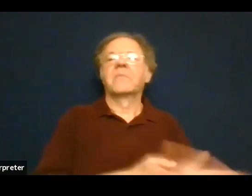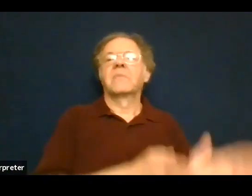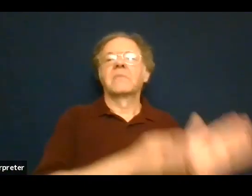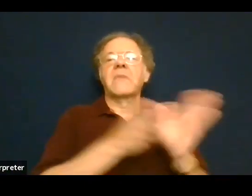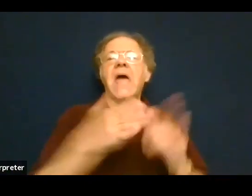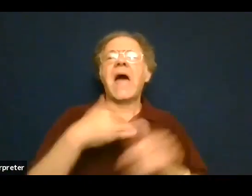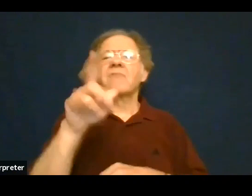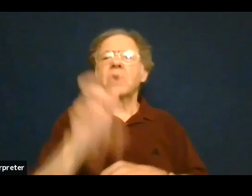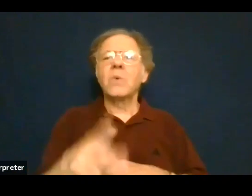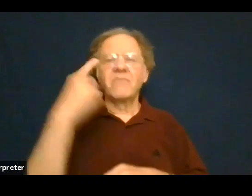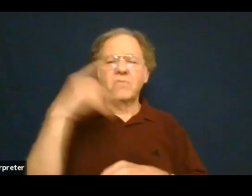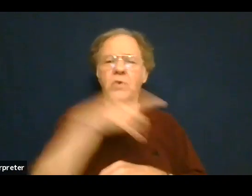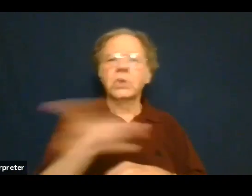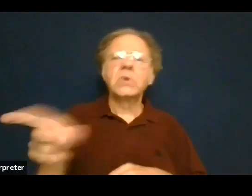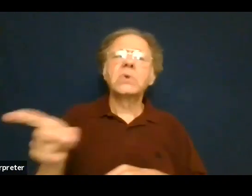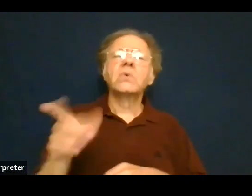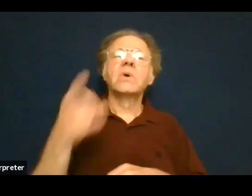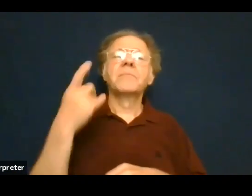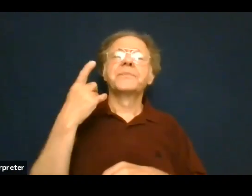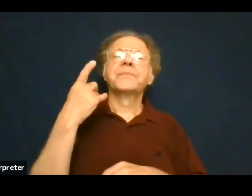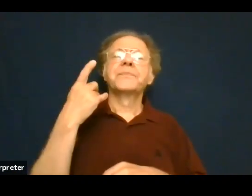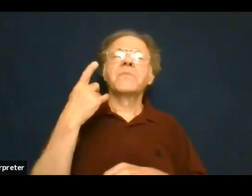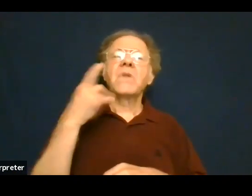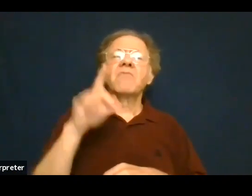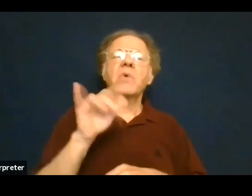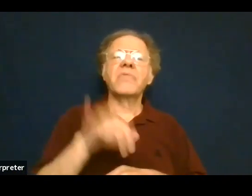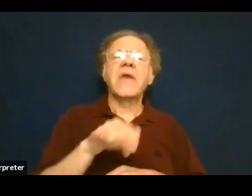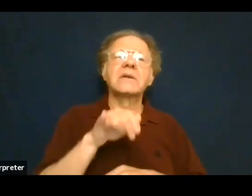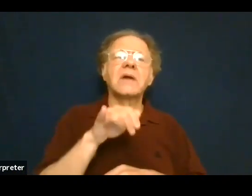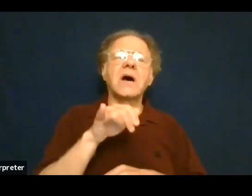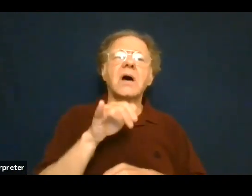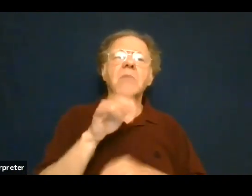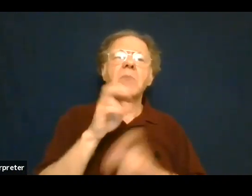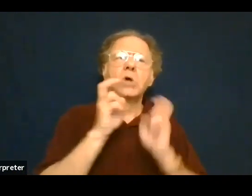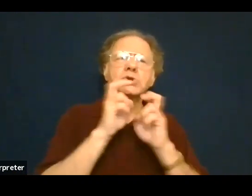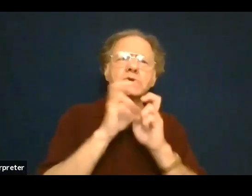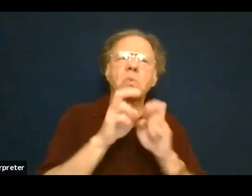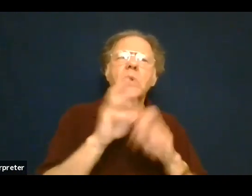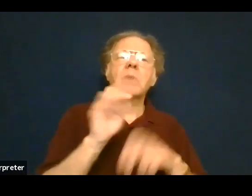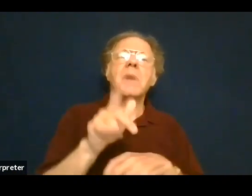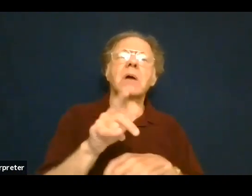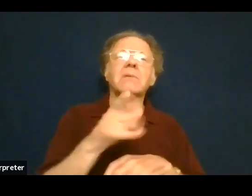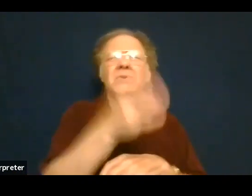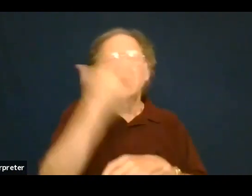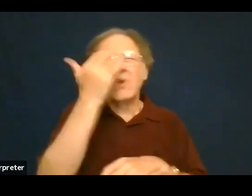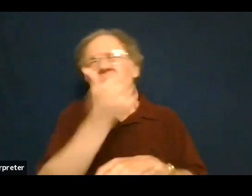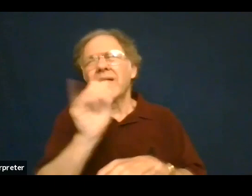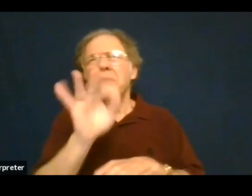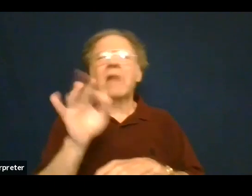For the squirrel model, do you know anything about the hearing in those models?